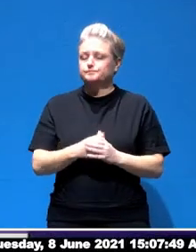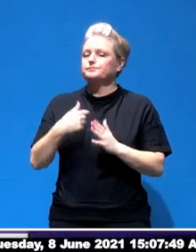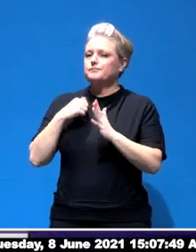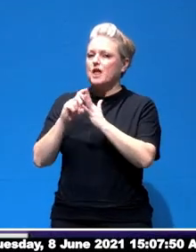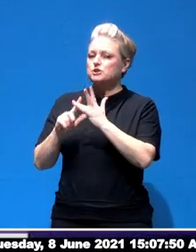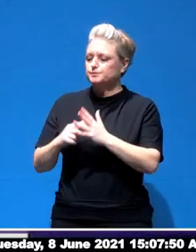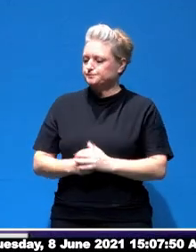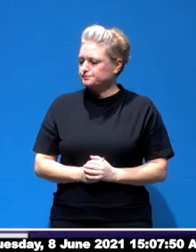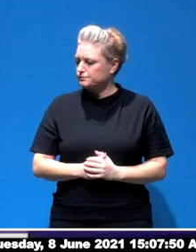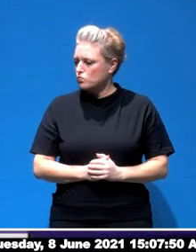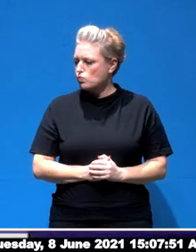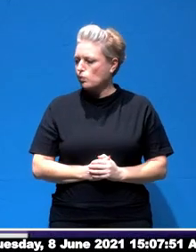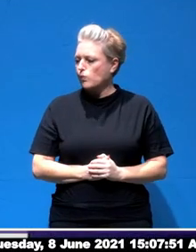Ms Bennett will now ask you some questions.